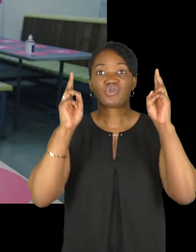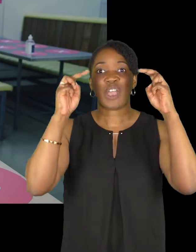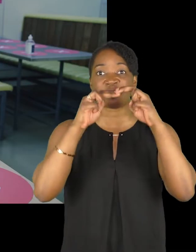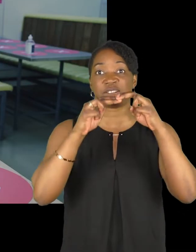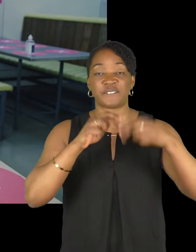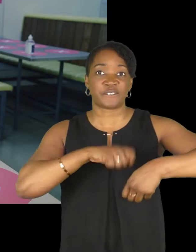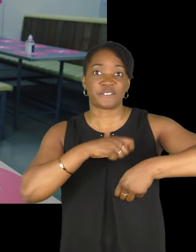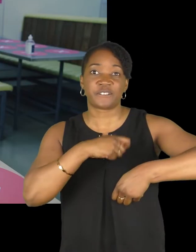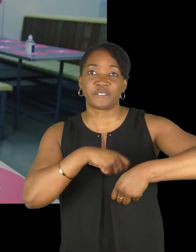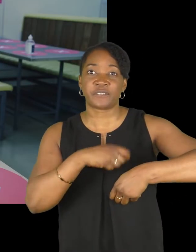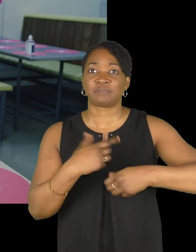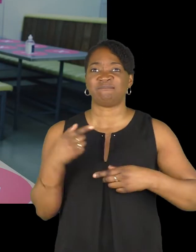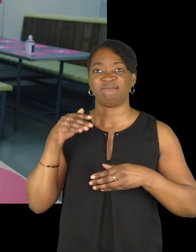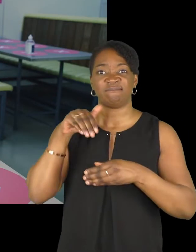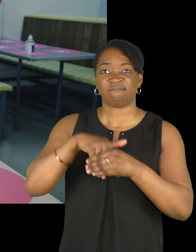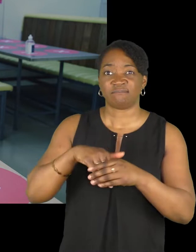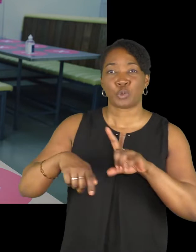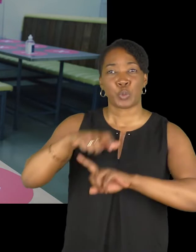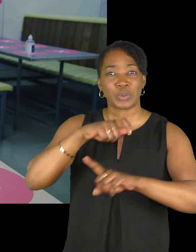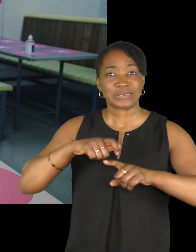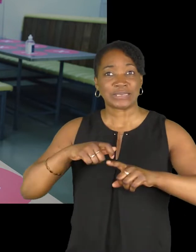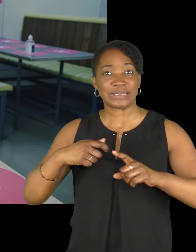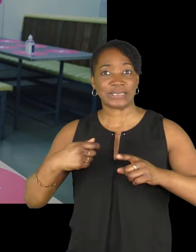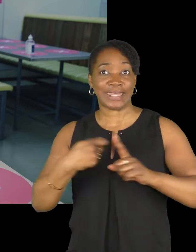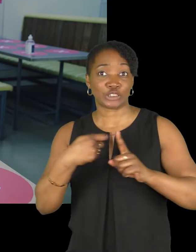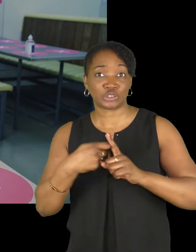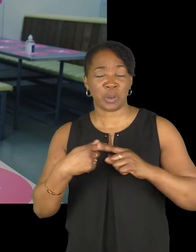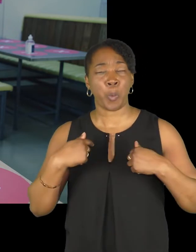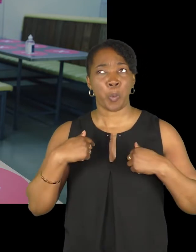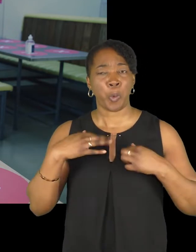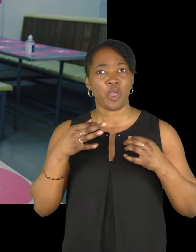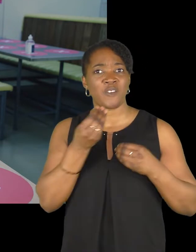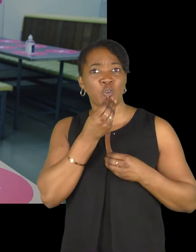always been in community kitchens, and so on. So I'm really interested in the politics of food.